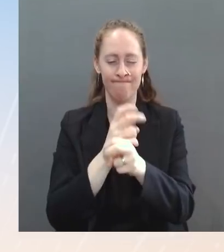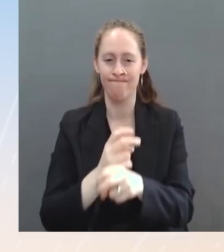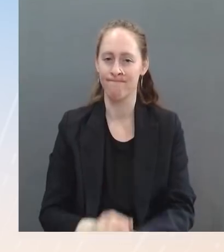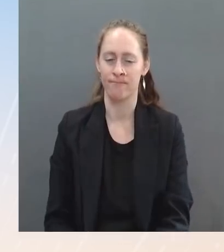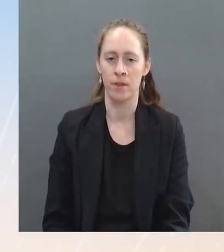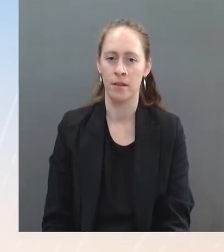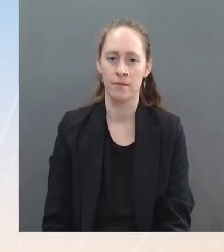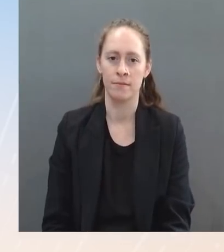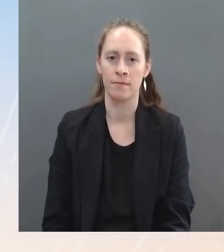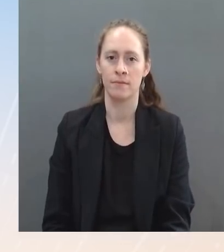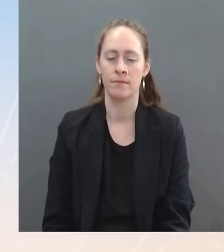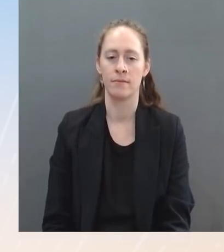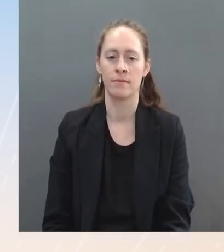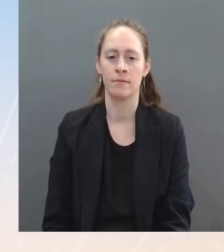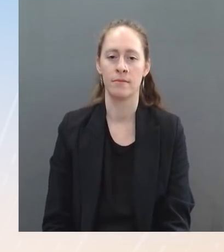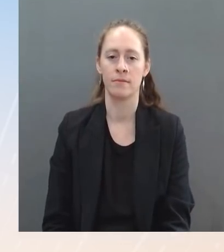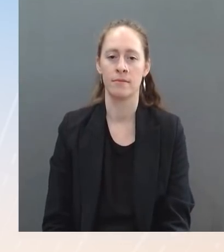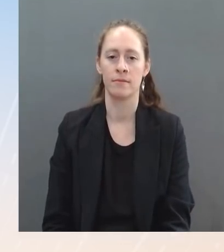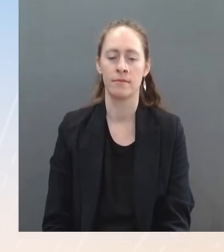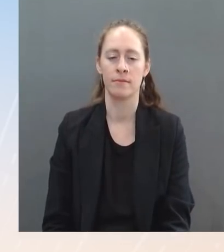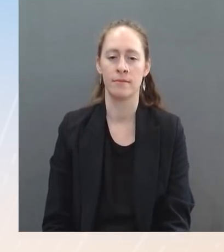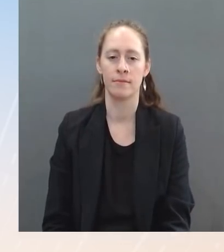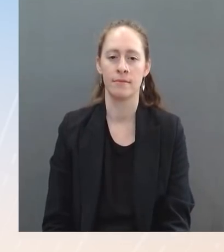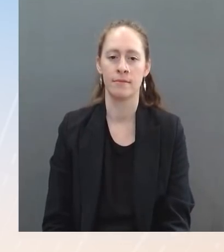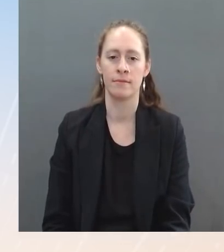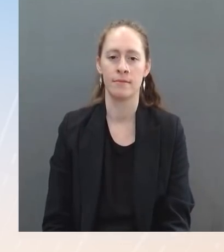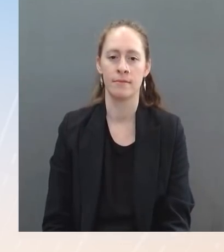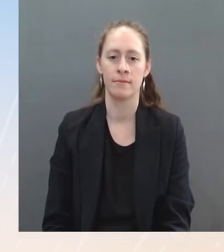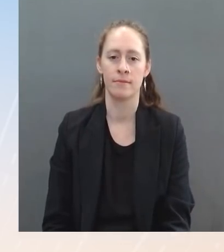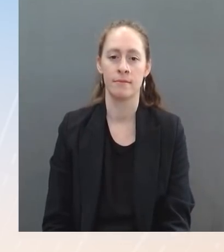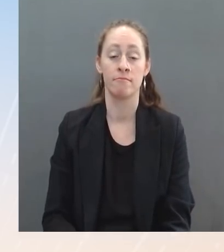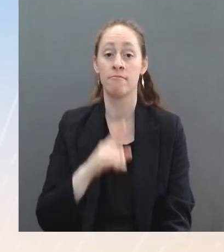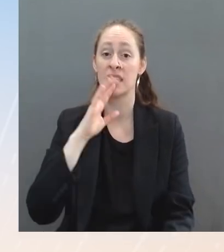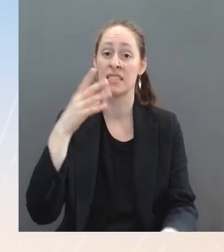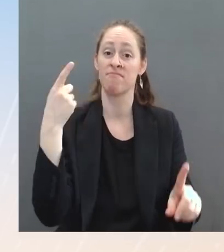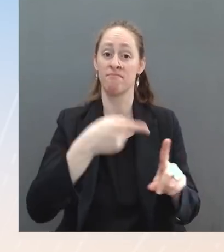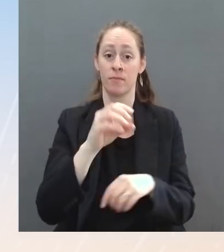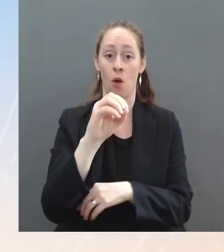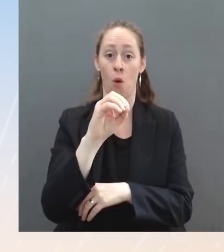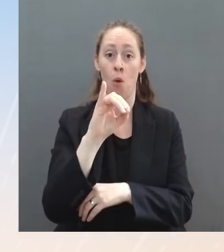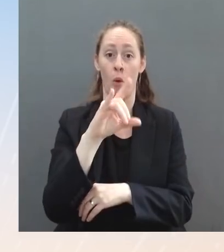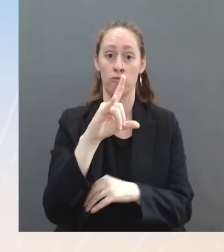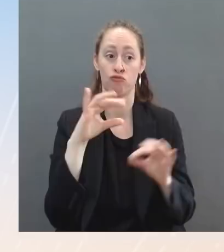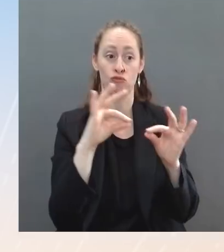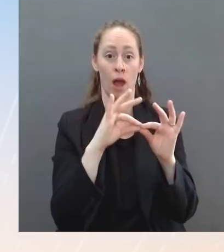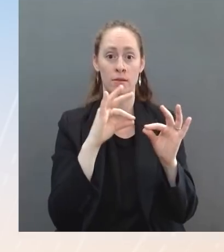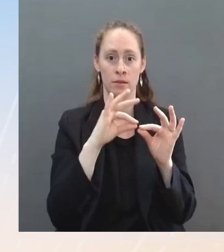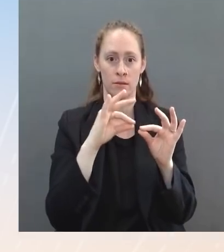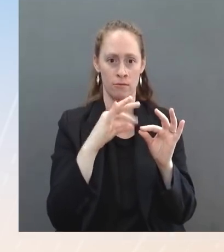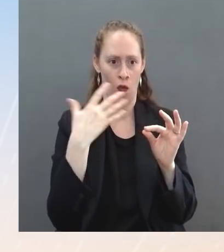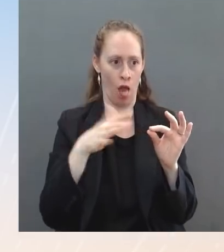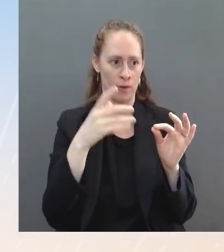it's incredibly important that the -- that it flows through to the consumer, in terms of the price of gas, as quickly as feasible.